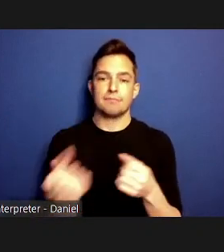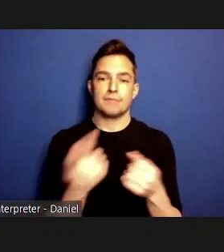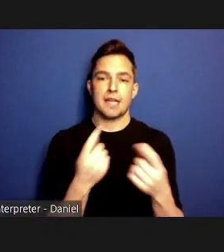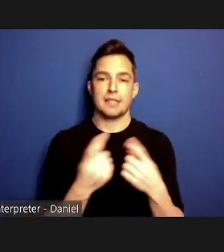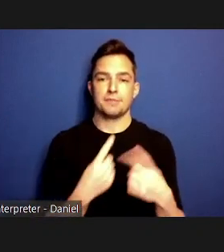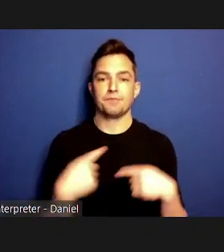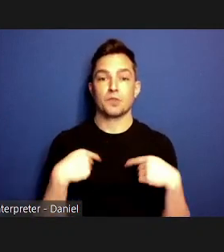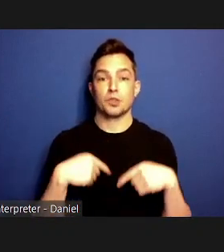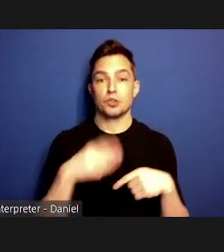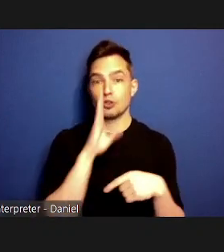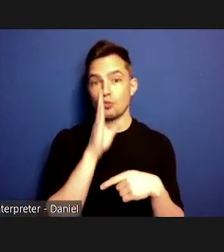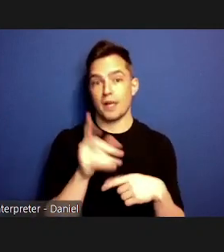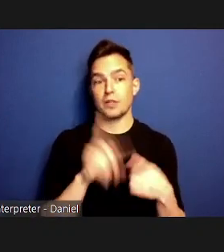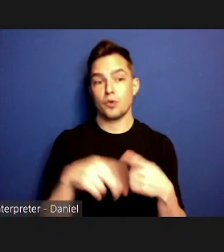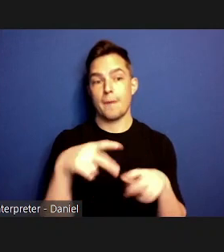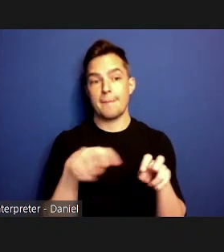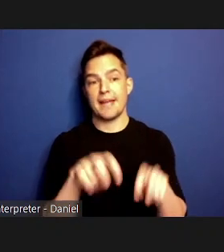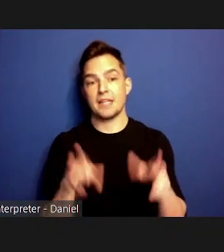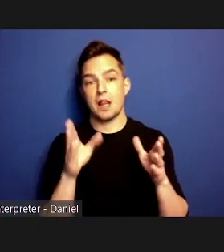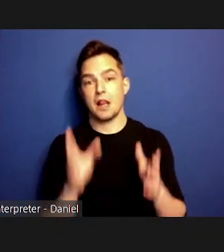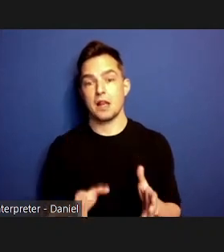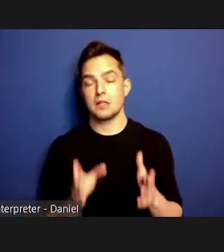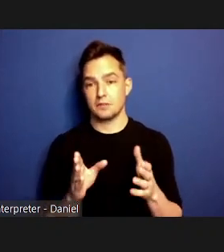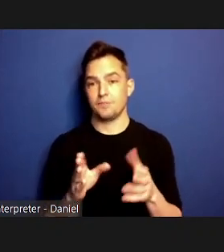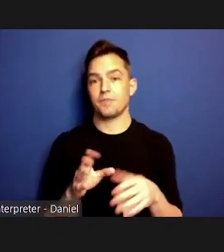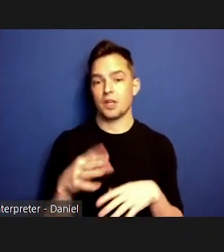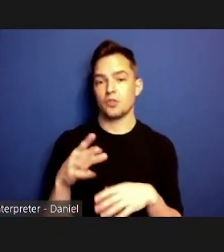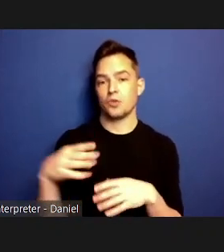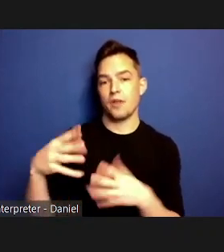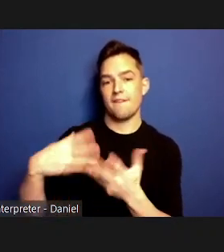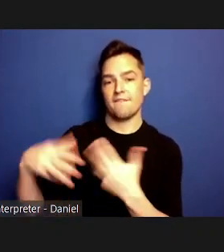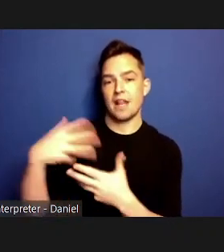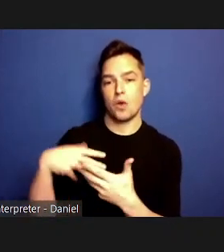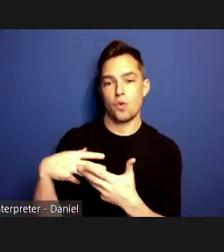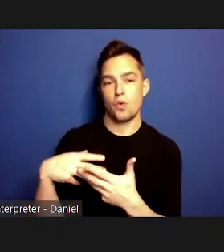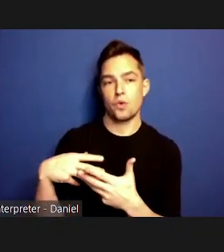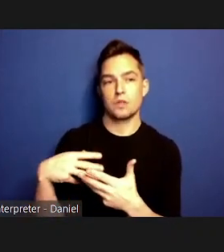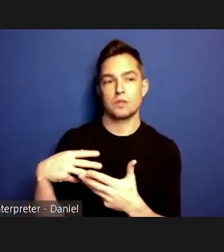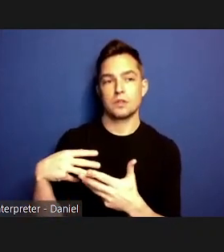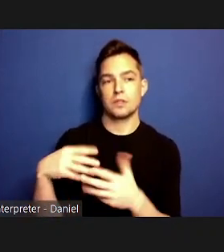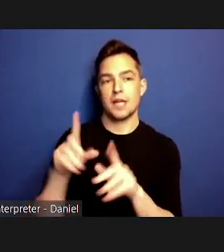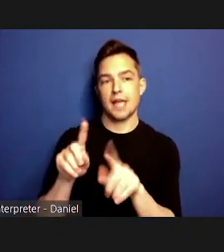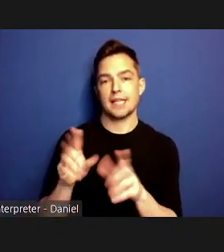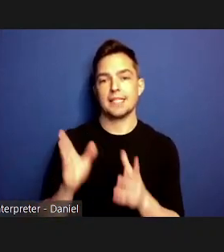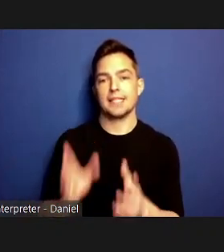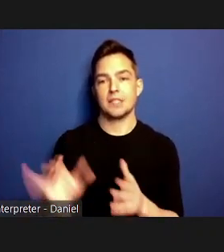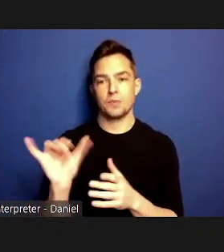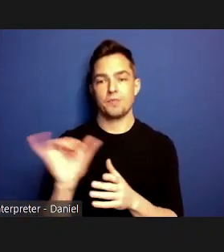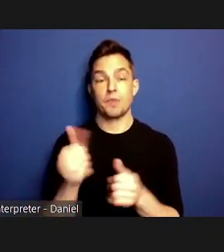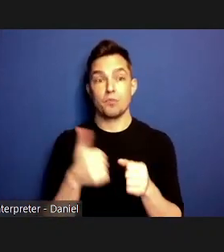directly to the panelists and to the fellow attendees. Please note that the chat box is